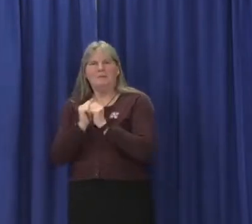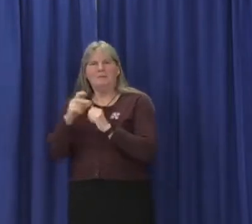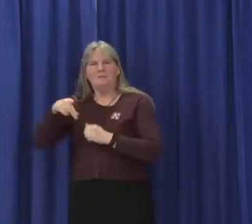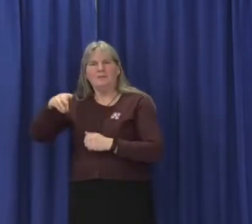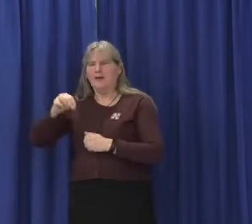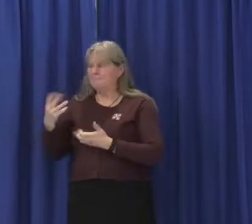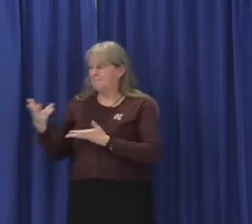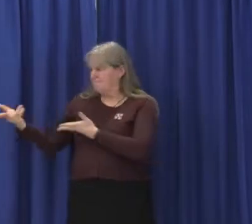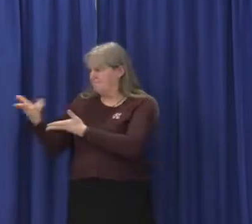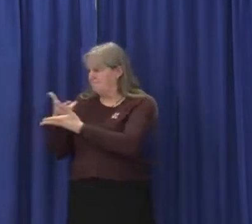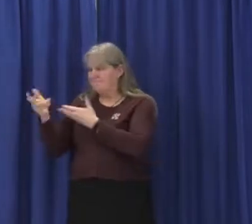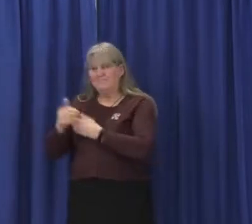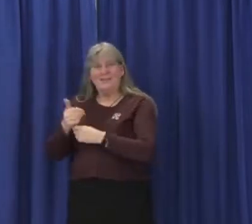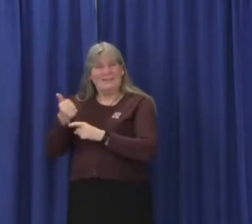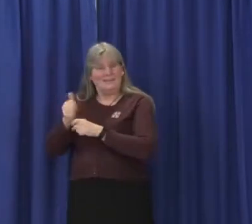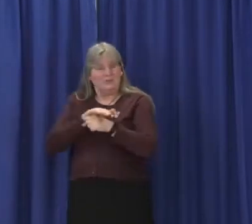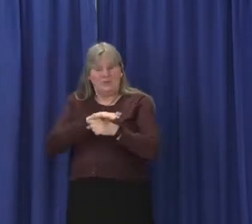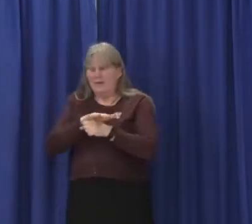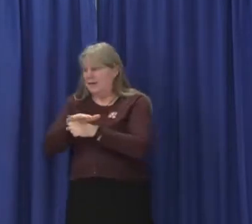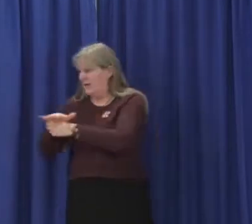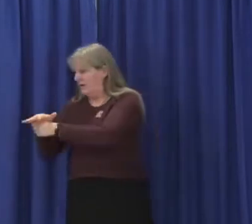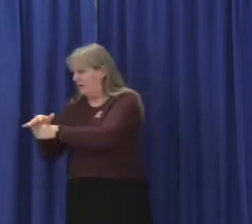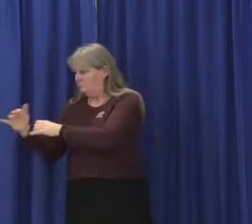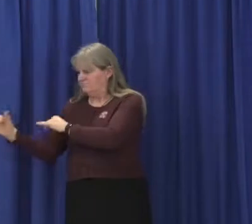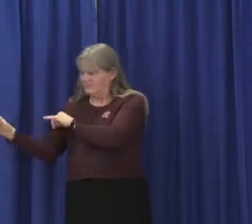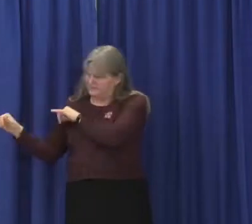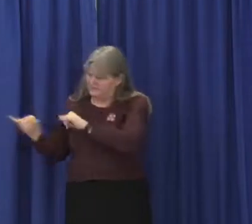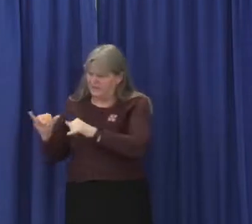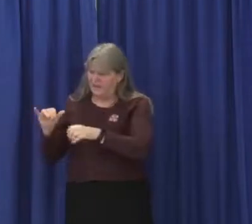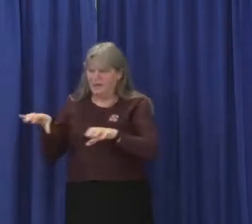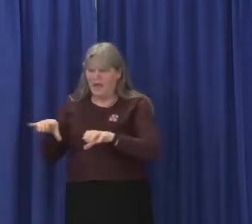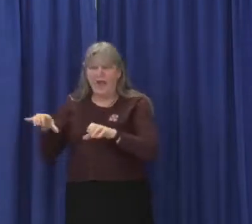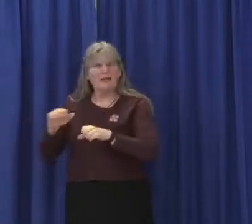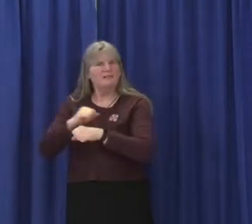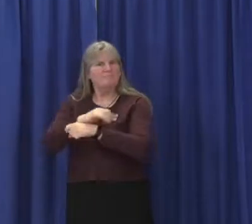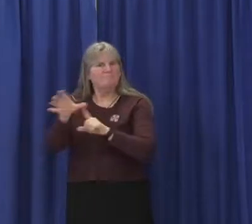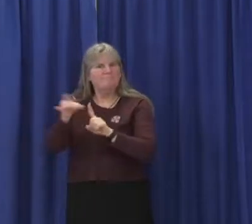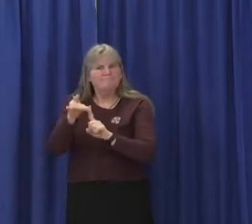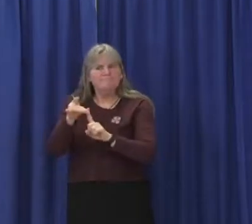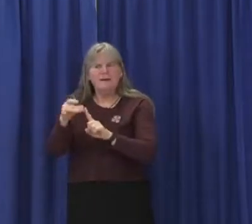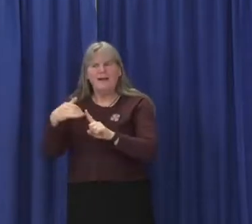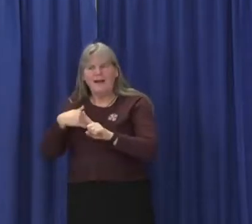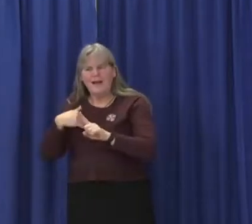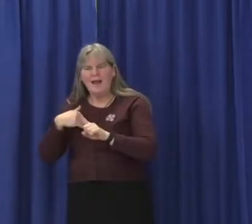Every jurisdiction saying the same thing about active case counts, as opposed to taking a